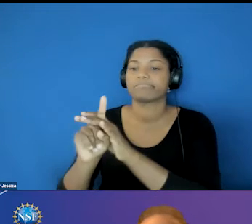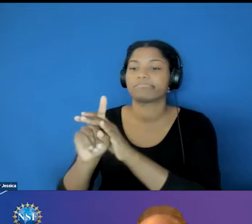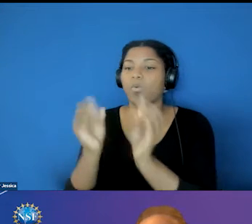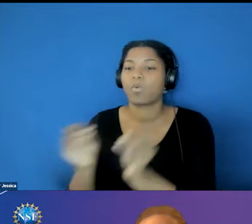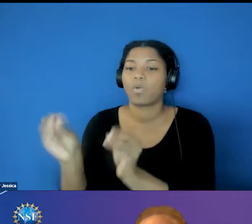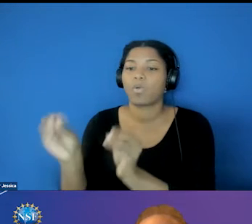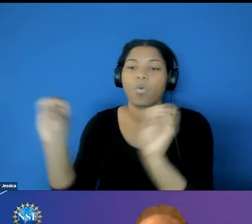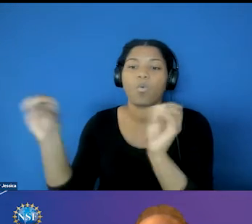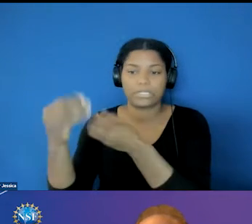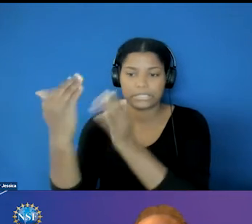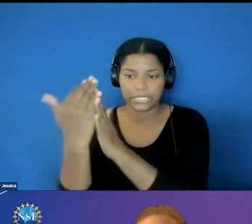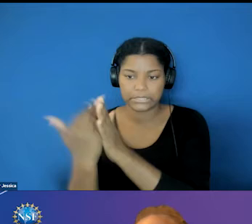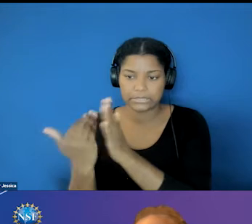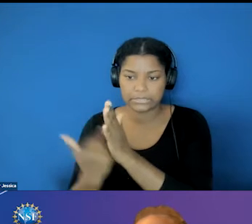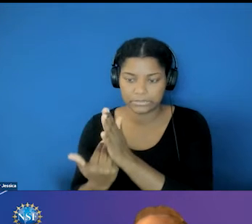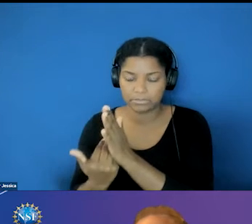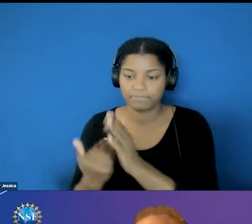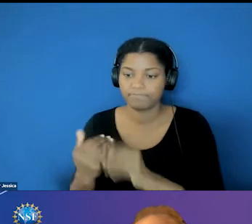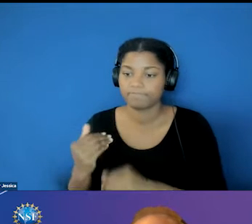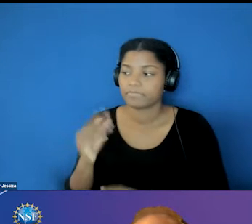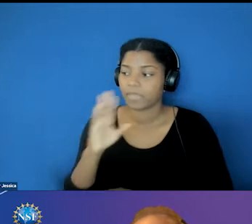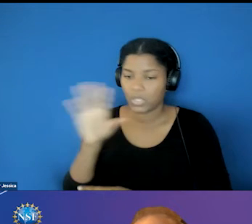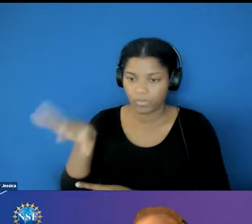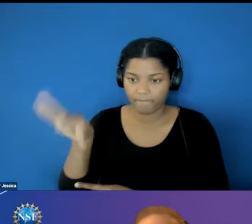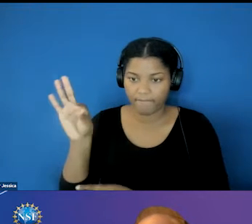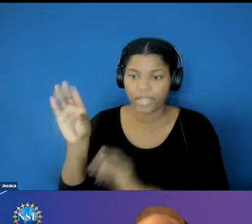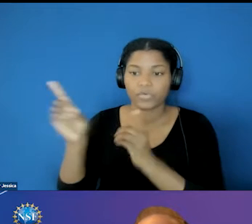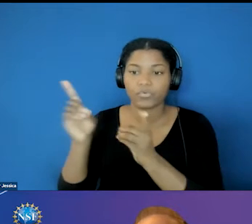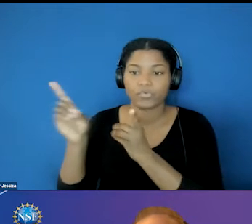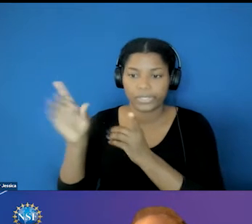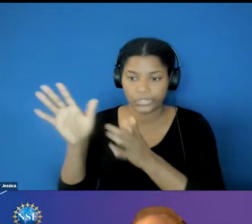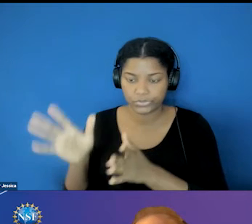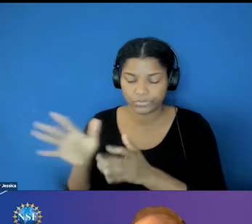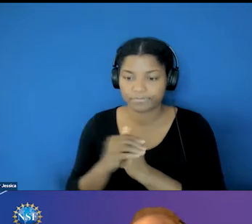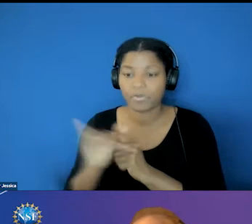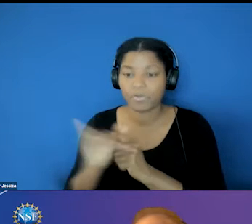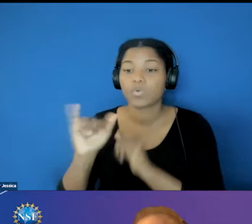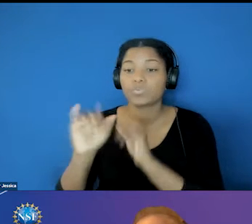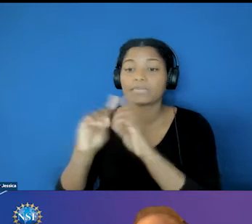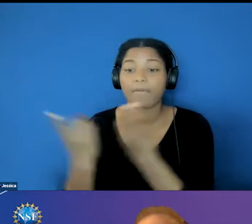And within that organization list you'll find the directorates and the divisions, as I've already alluded to.